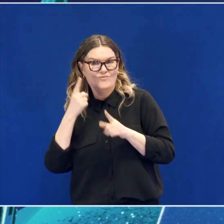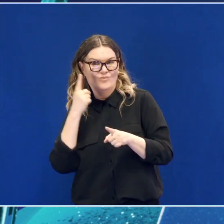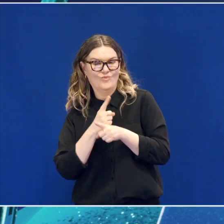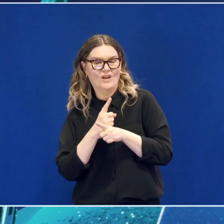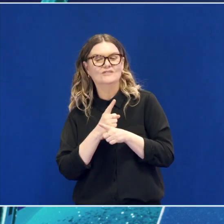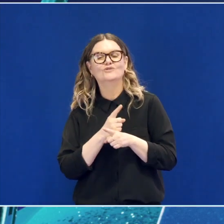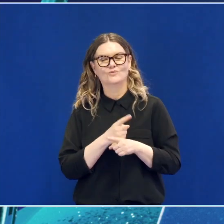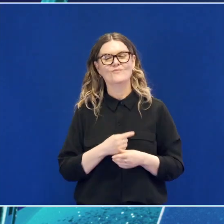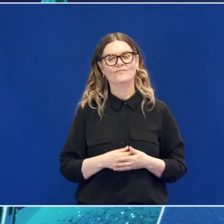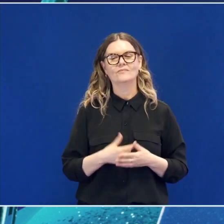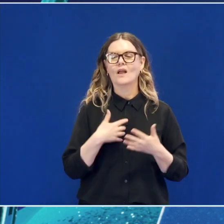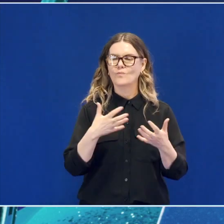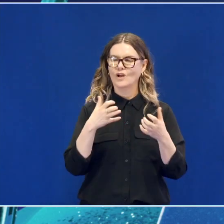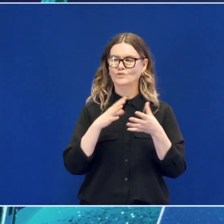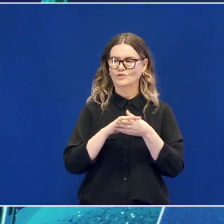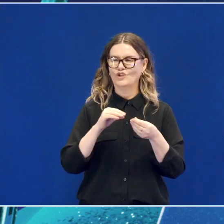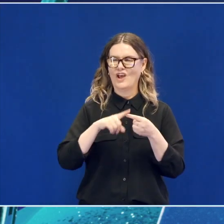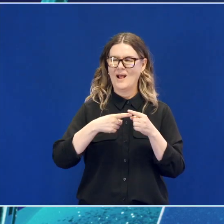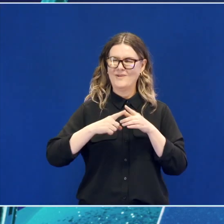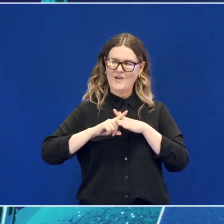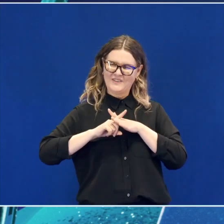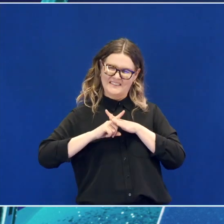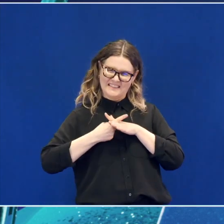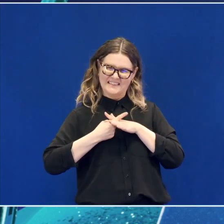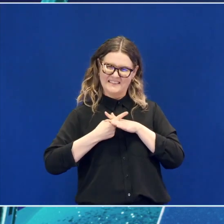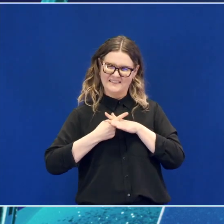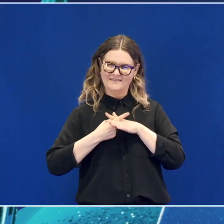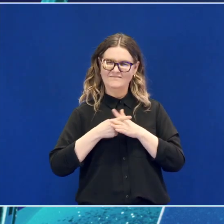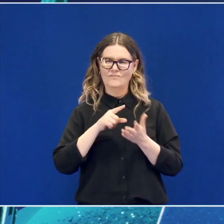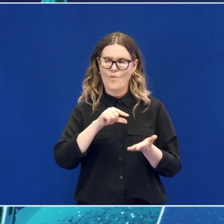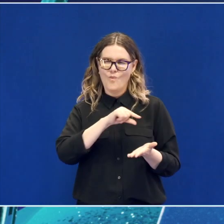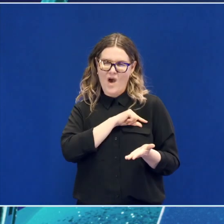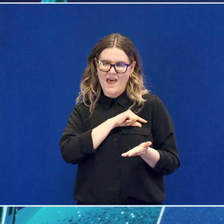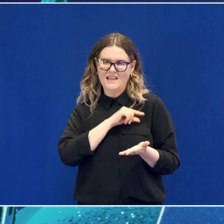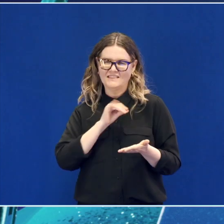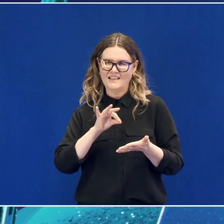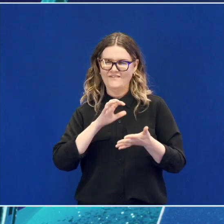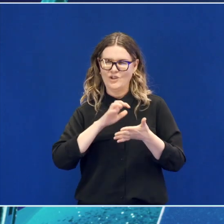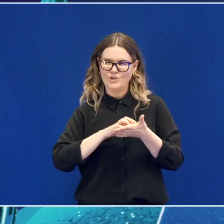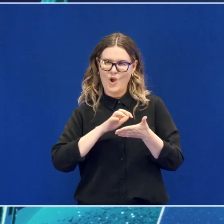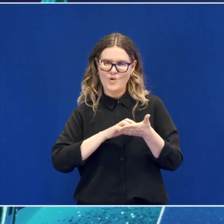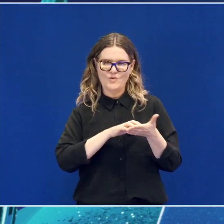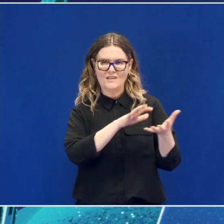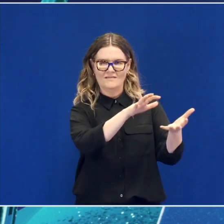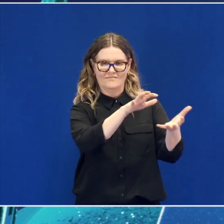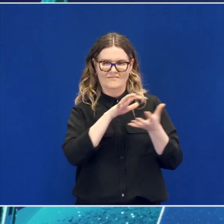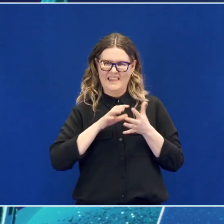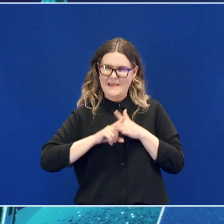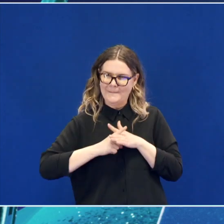There's been a little bit of touching on that. I think the point about this was trained on code